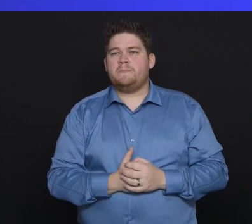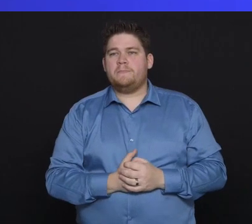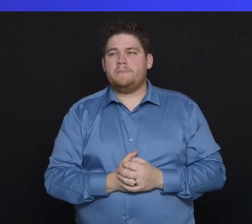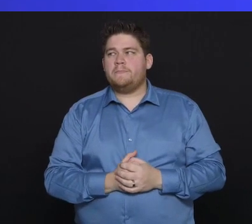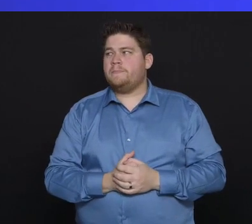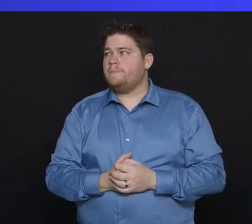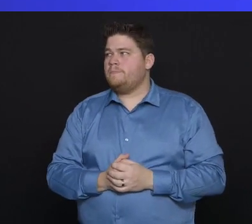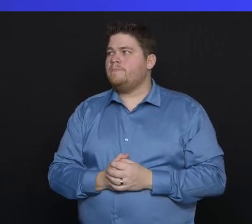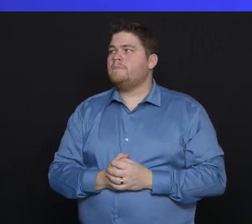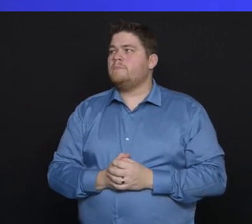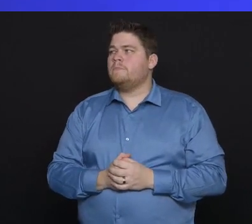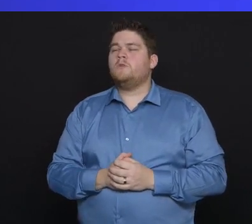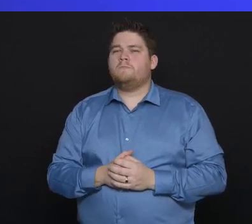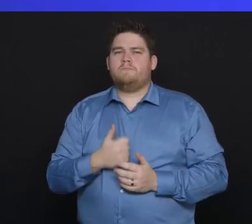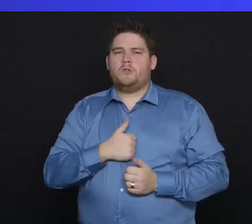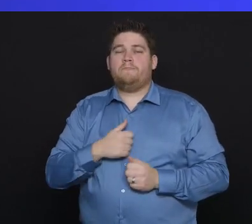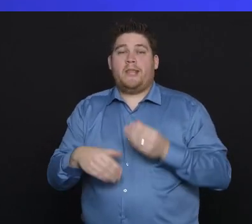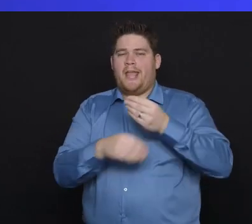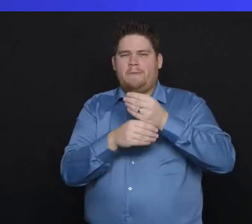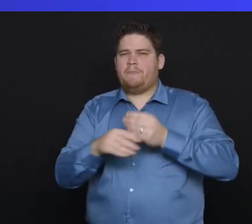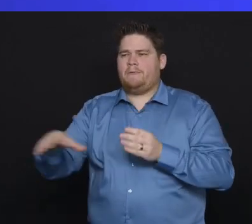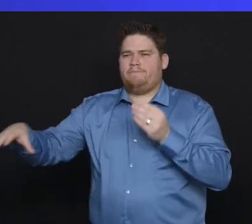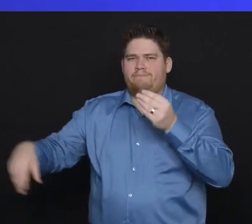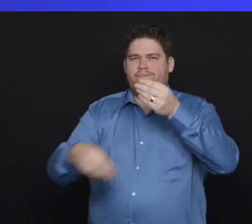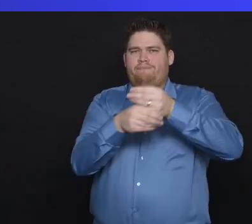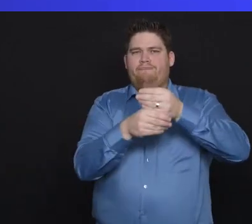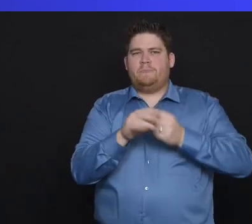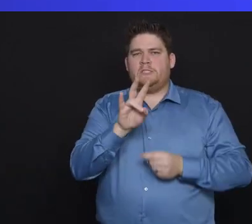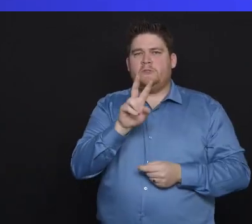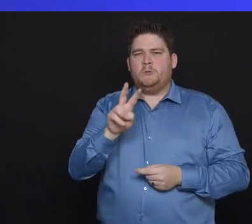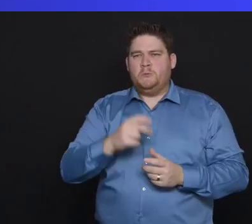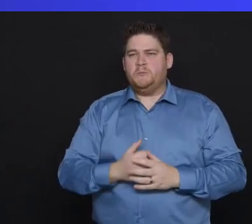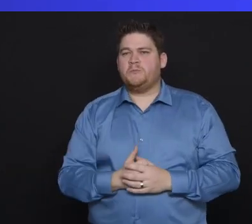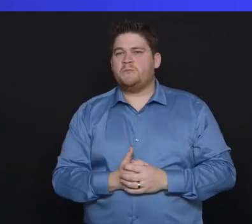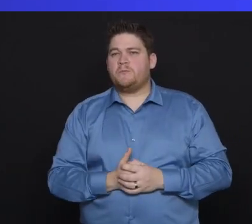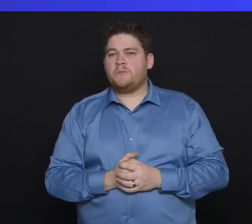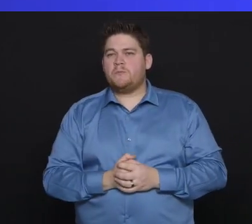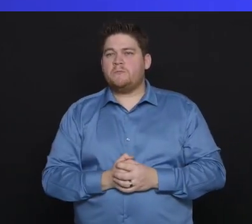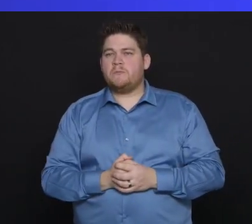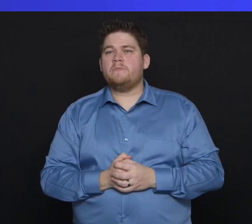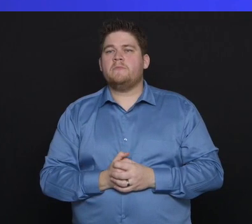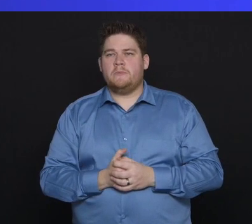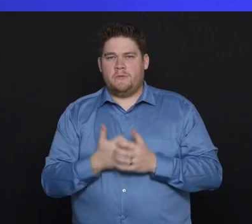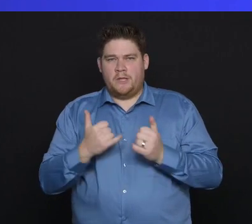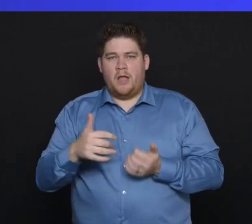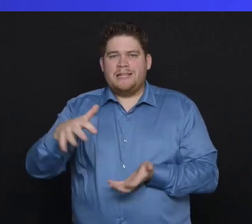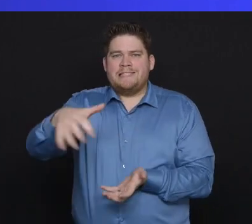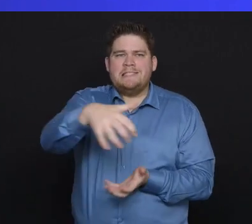coming, except they come from the same source we received the 15 from, which gives us optimism that they're coming.